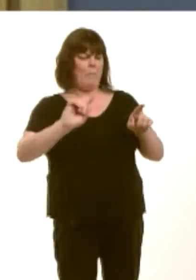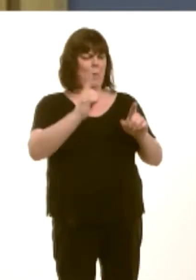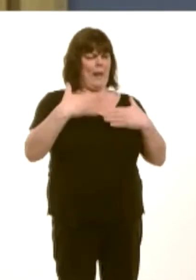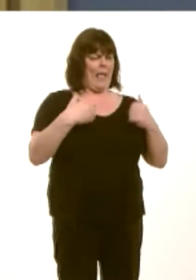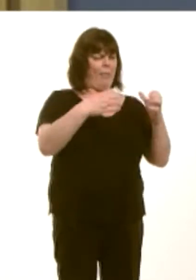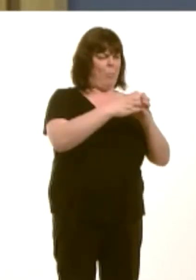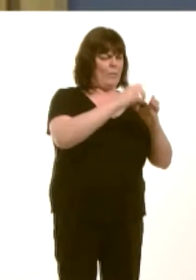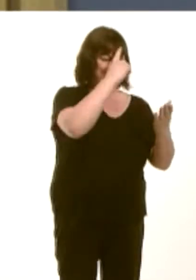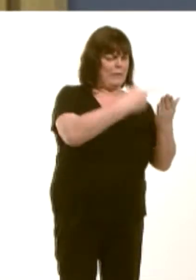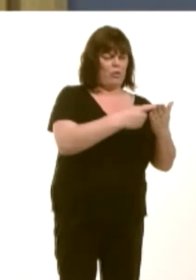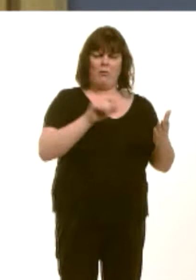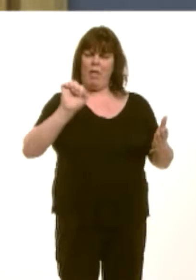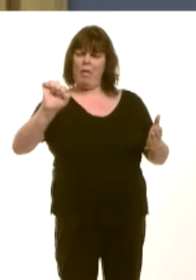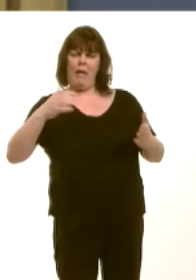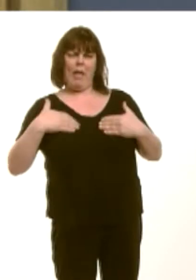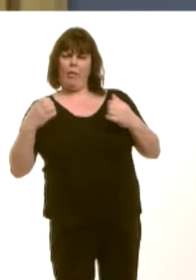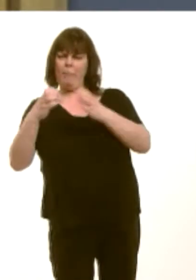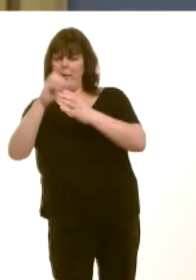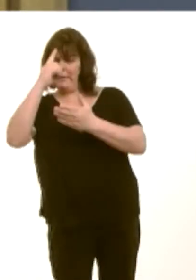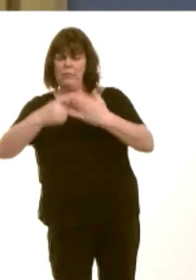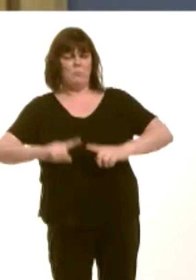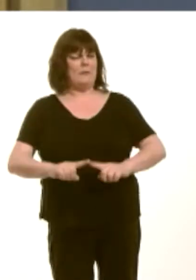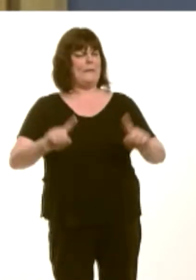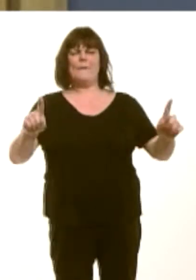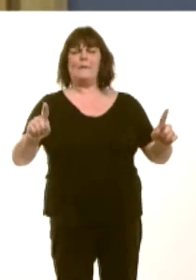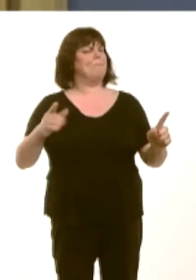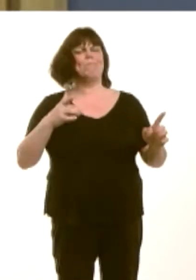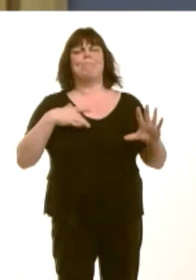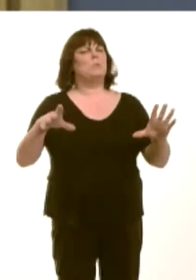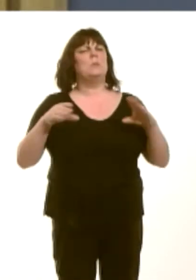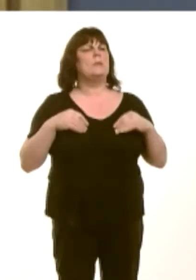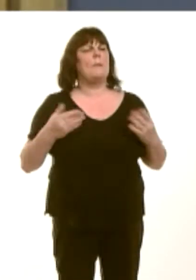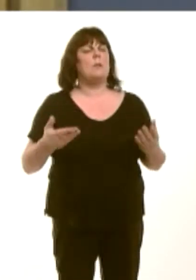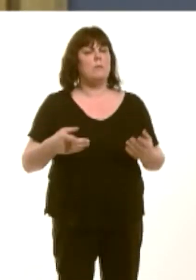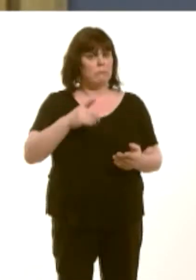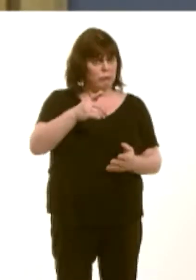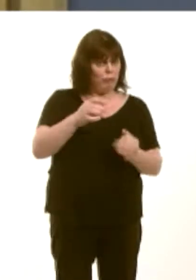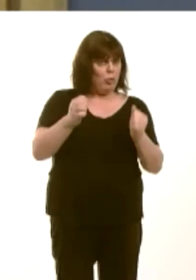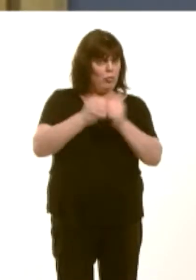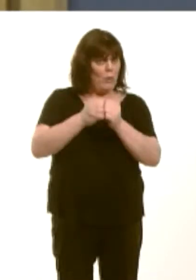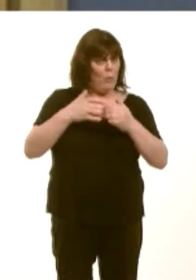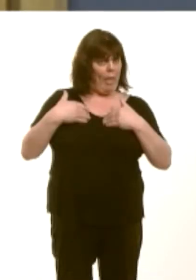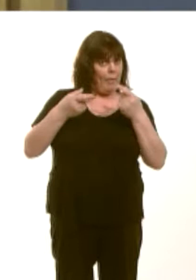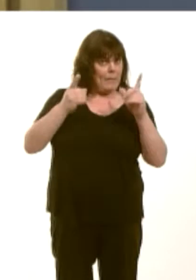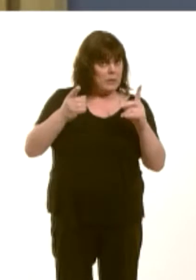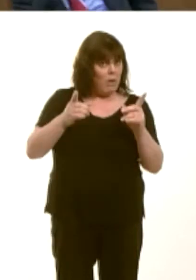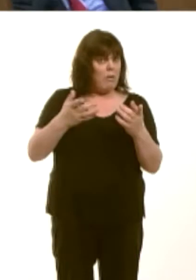Leanne Wood: I take it, First Minister, that you agree with your health Minister, so I wonder whether you could tell us what you intend to do about it, please.